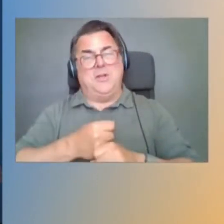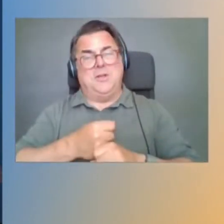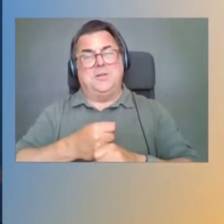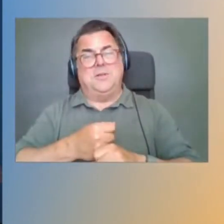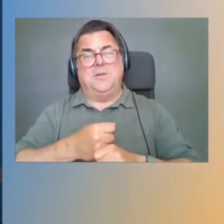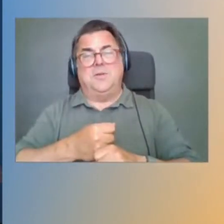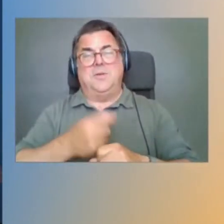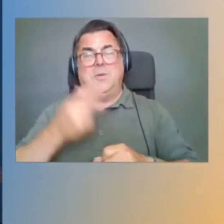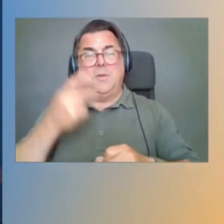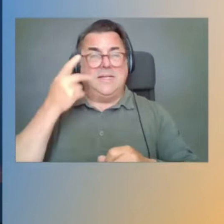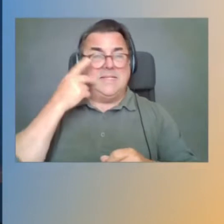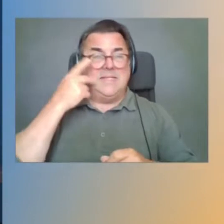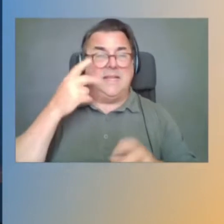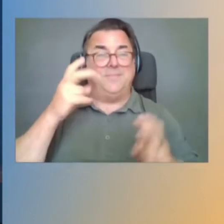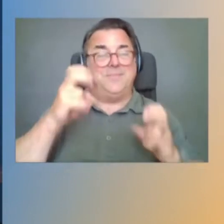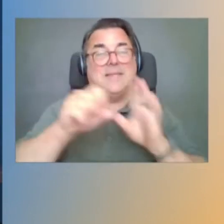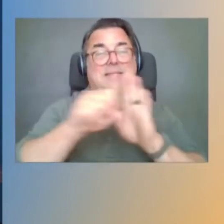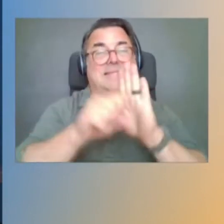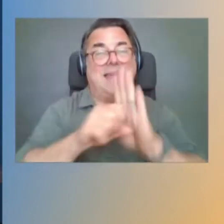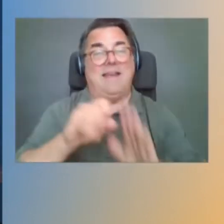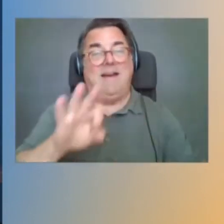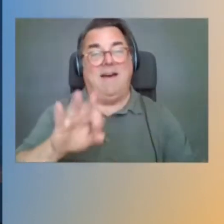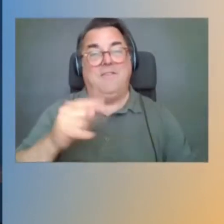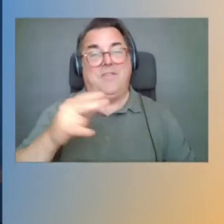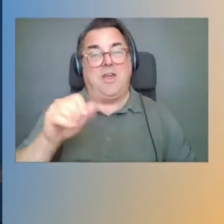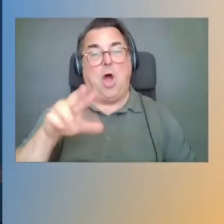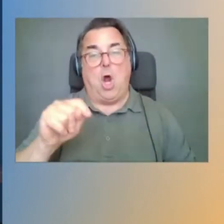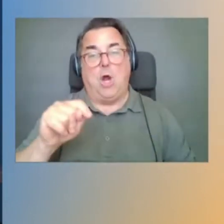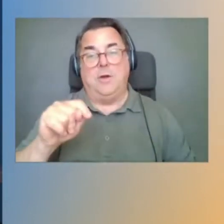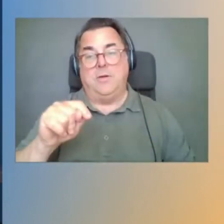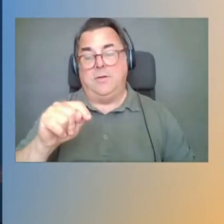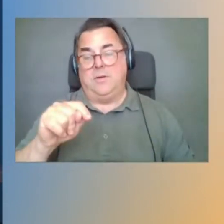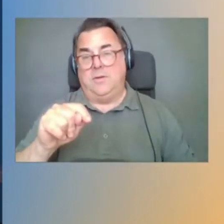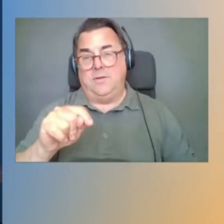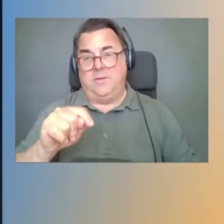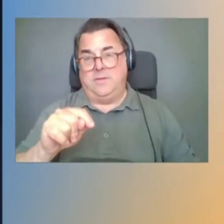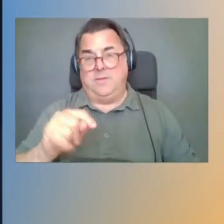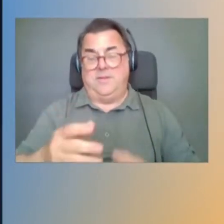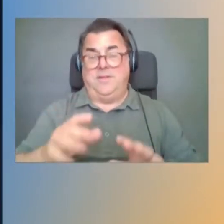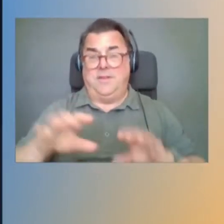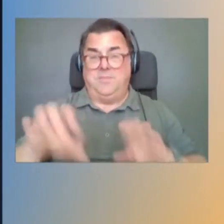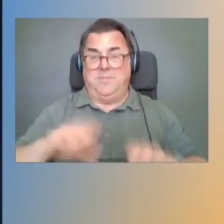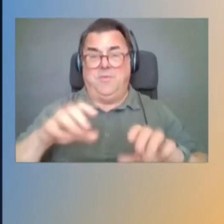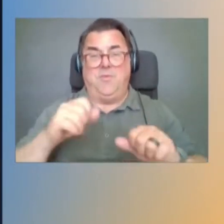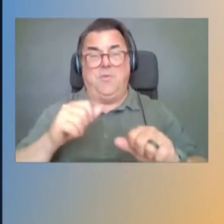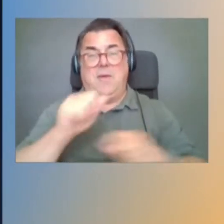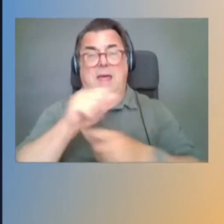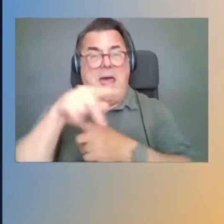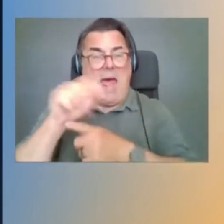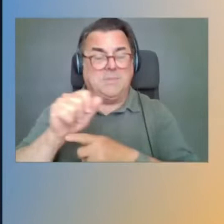across a wide range of applications, spanning from personal assistance to recommendation systems, autonomous driving.